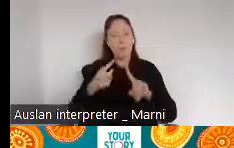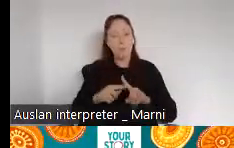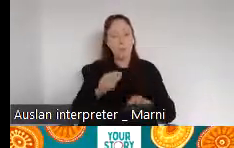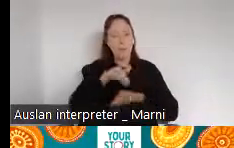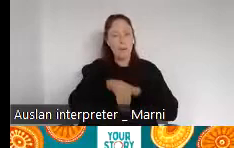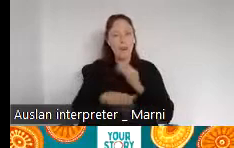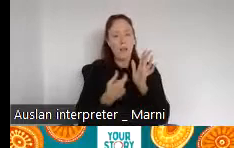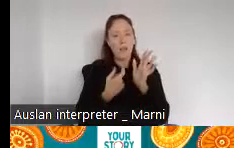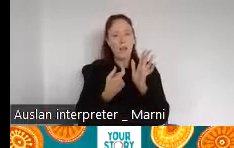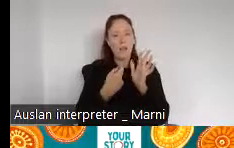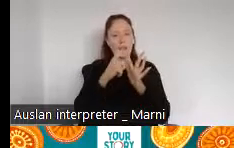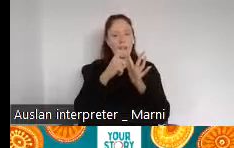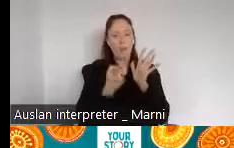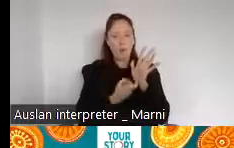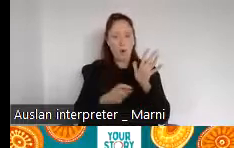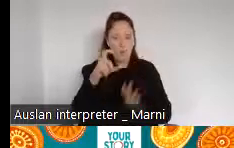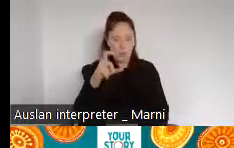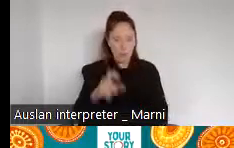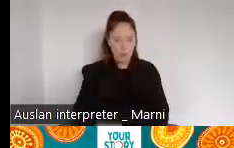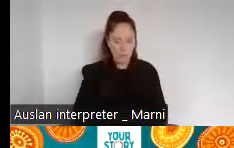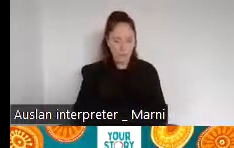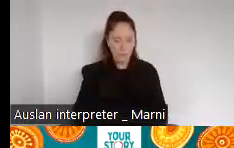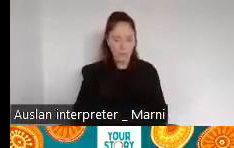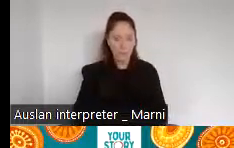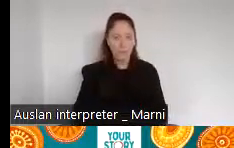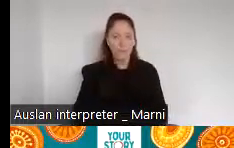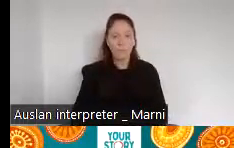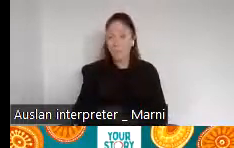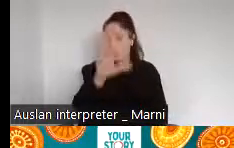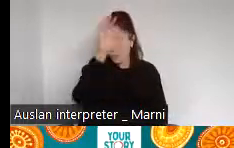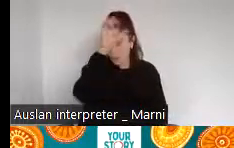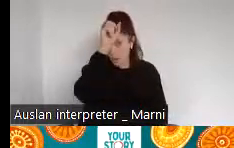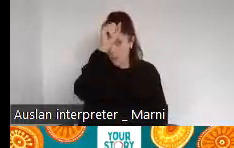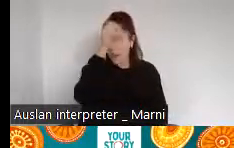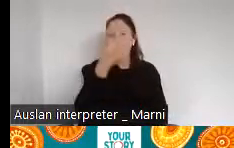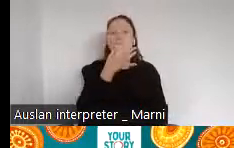A reminder that free support is available for people